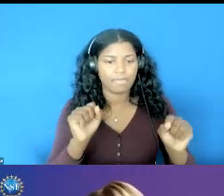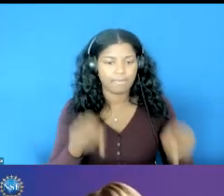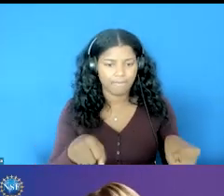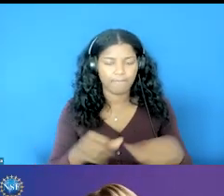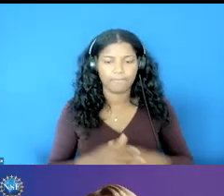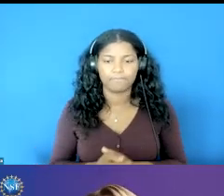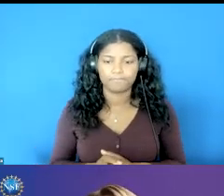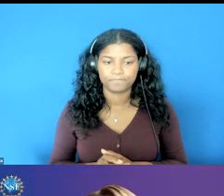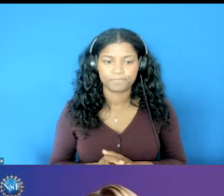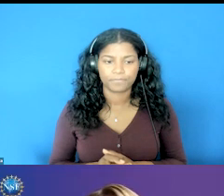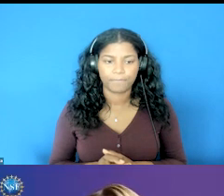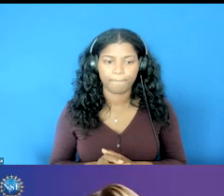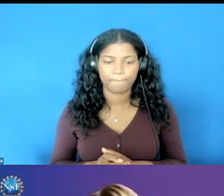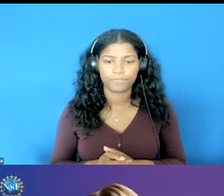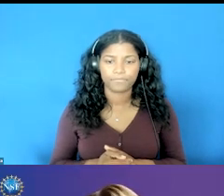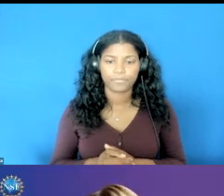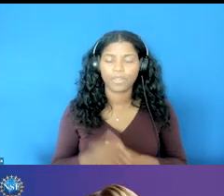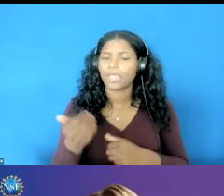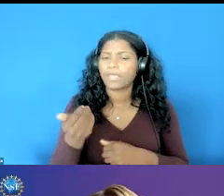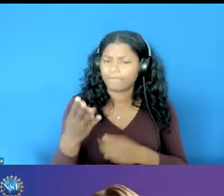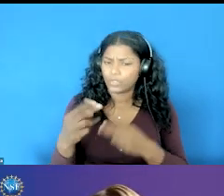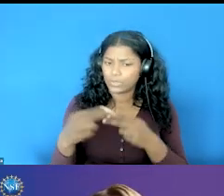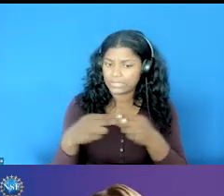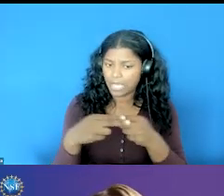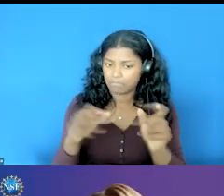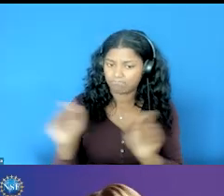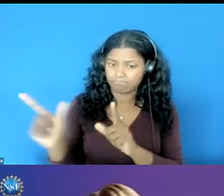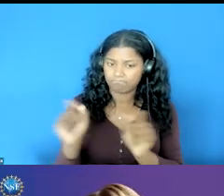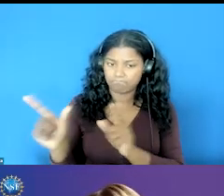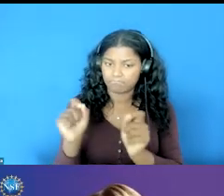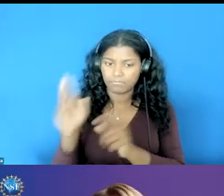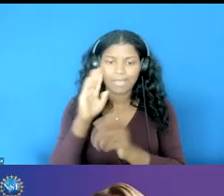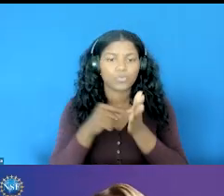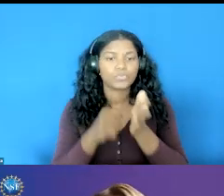Over the next few slides I will highlight several of these programs in some depth.